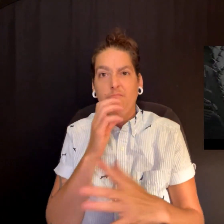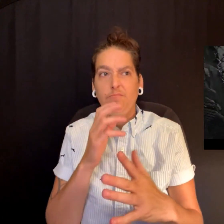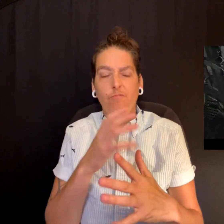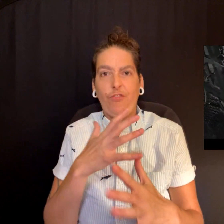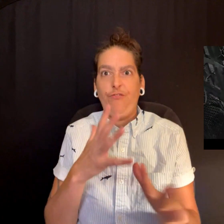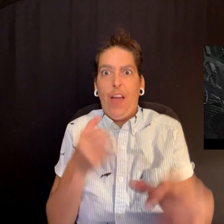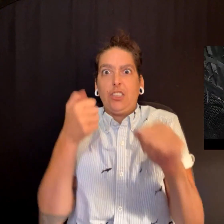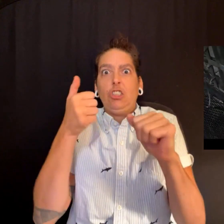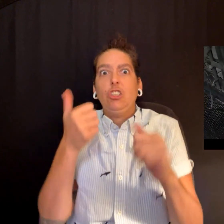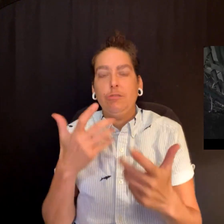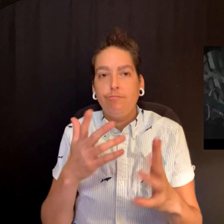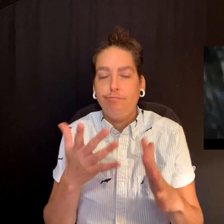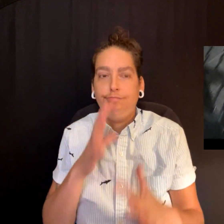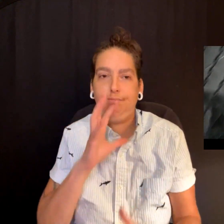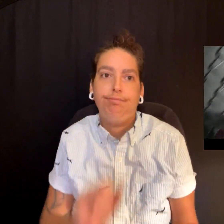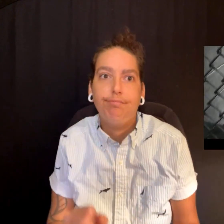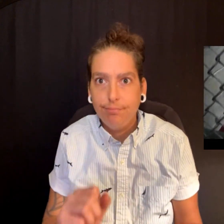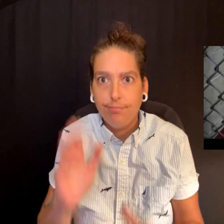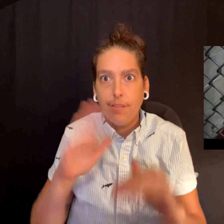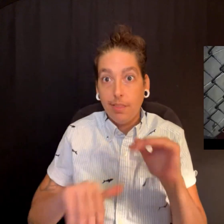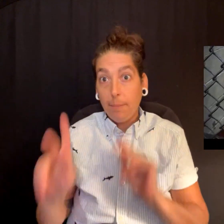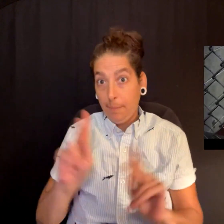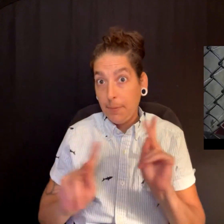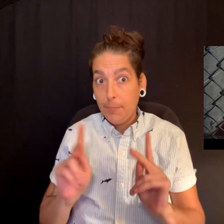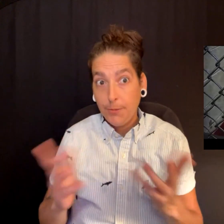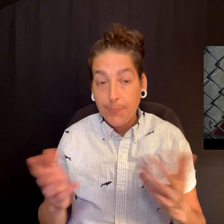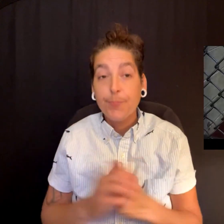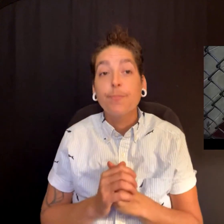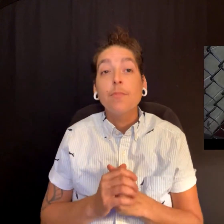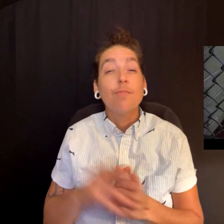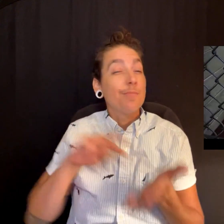Dogs and cats age five to seven times faster than people.